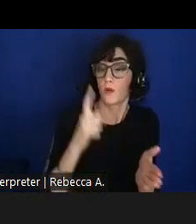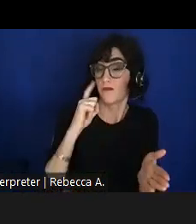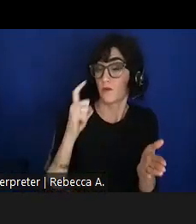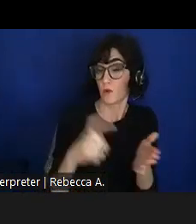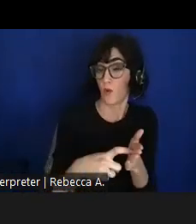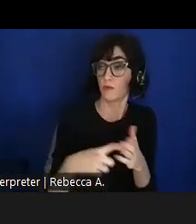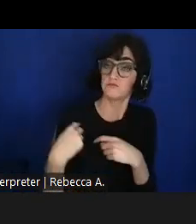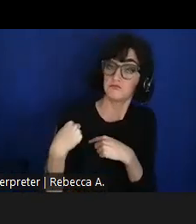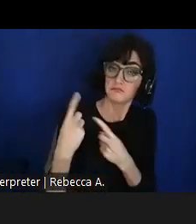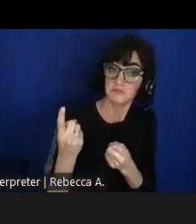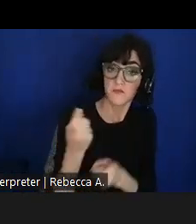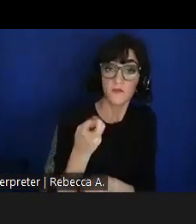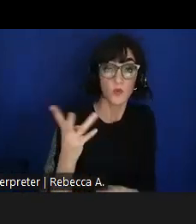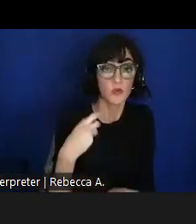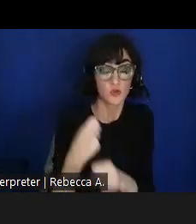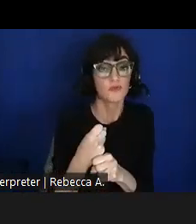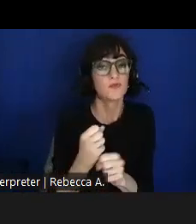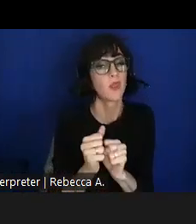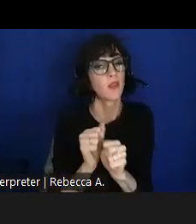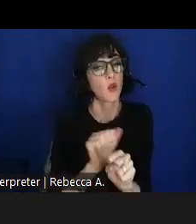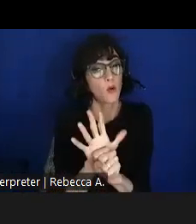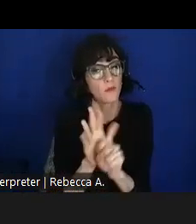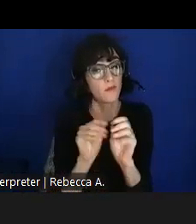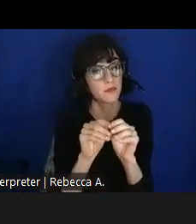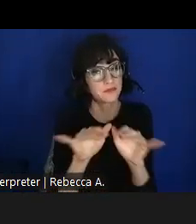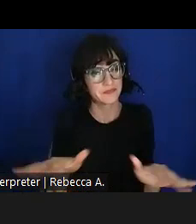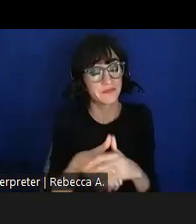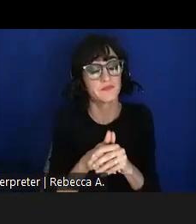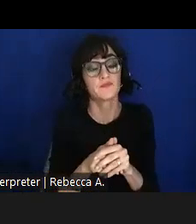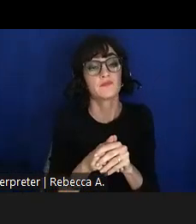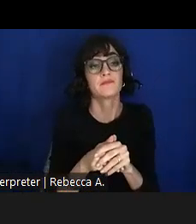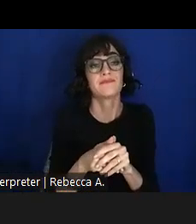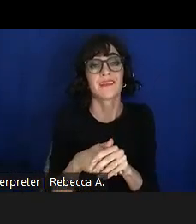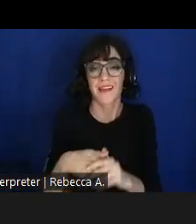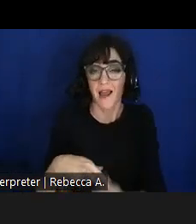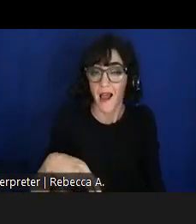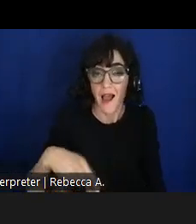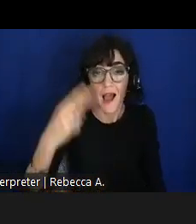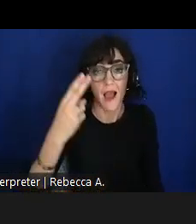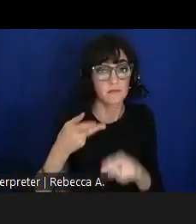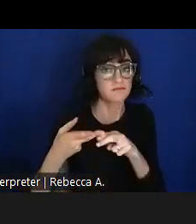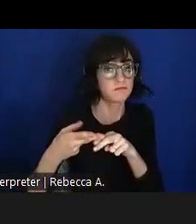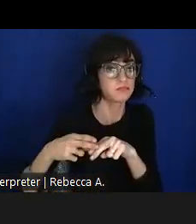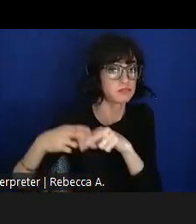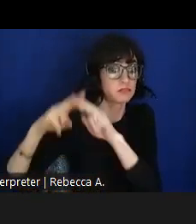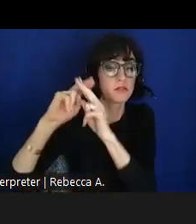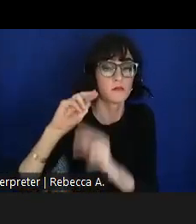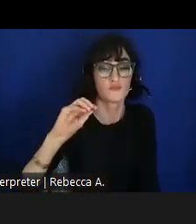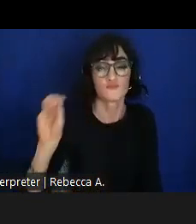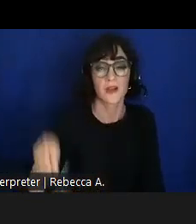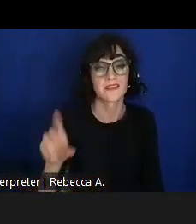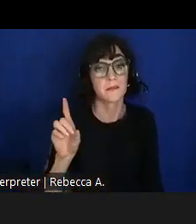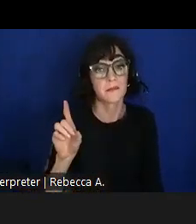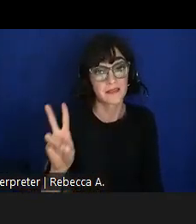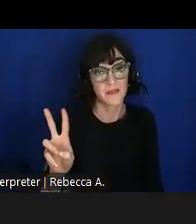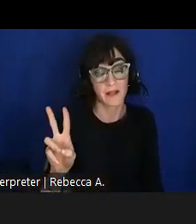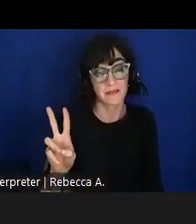the pandemic is high rates of domestic violence especially among women accessing substance